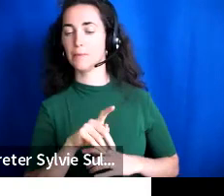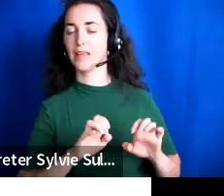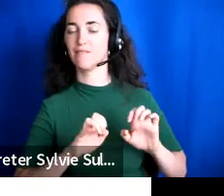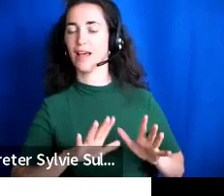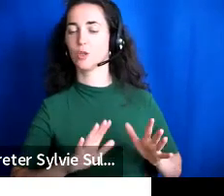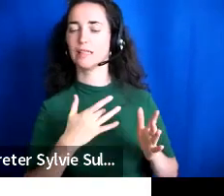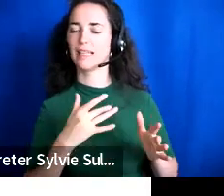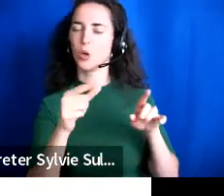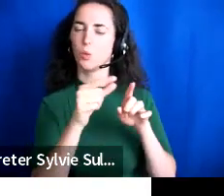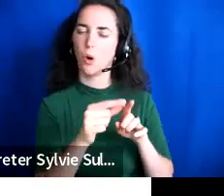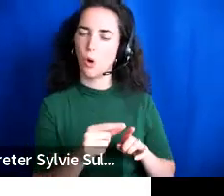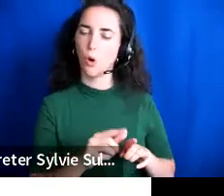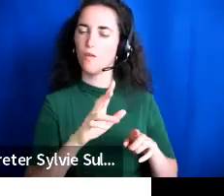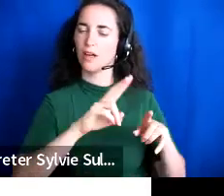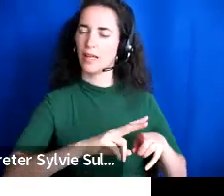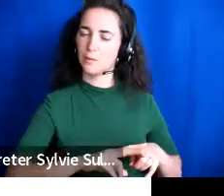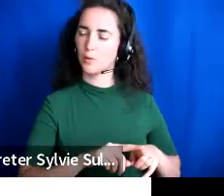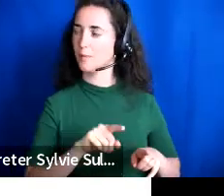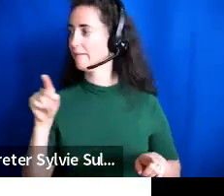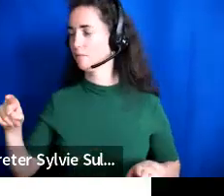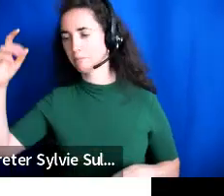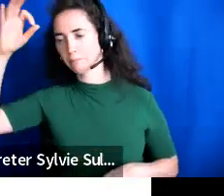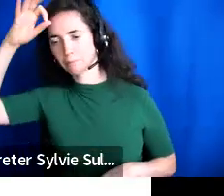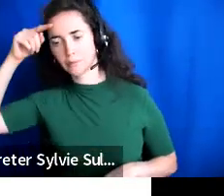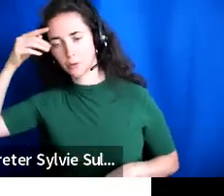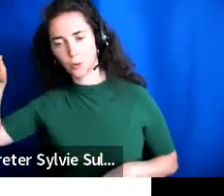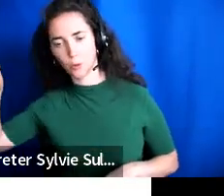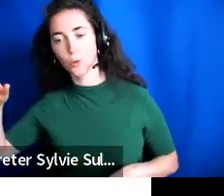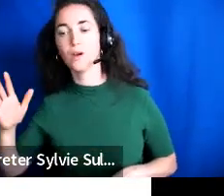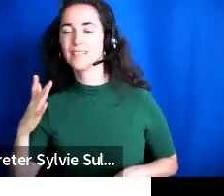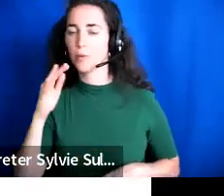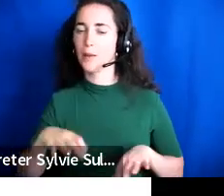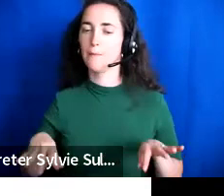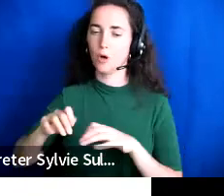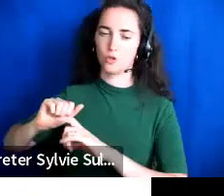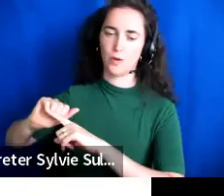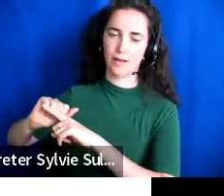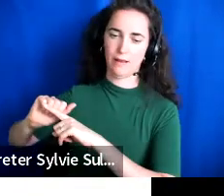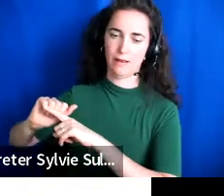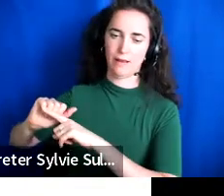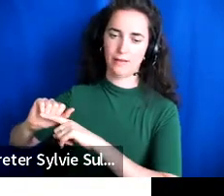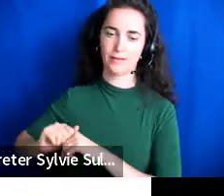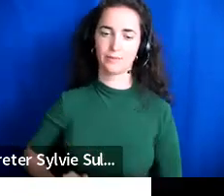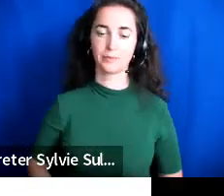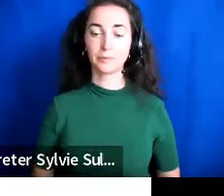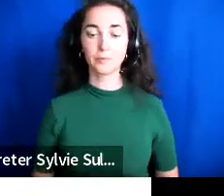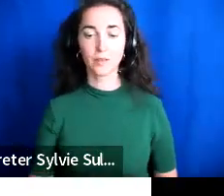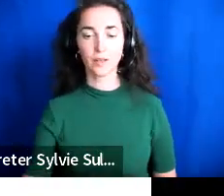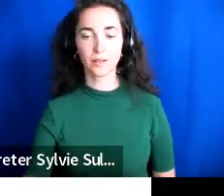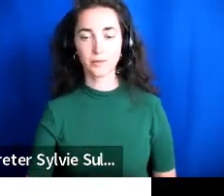Maybe using, so that training becomes extremely important, because sometimes they have seen high schools.